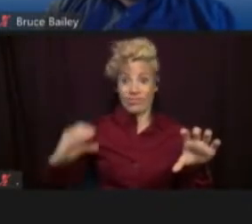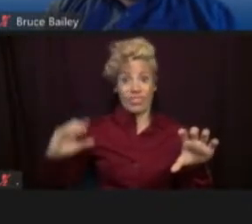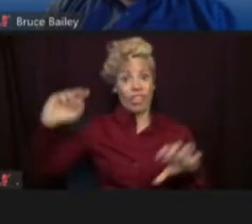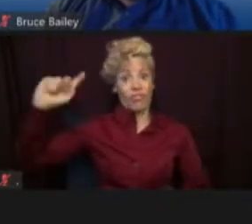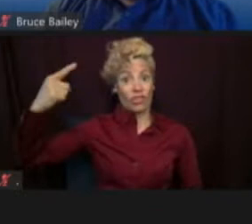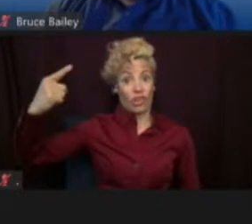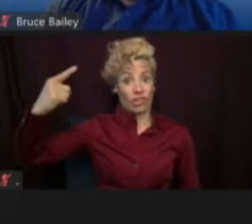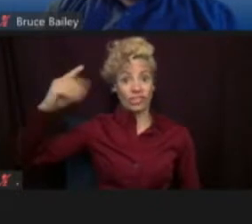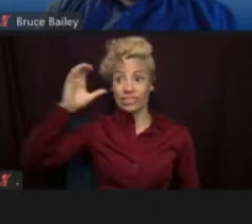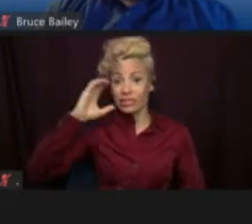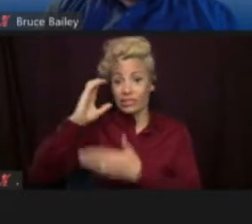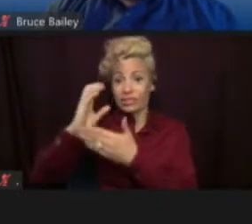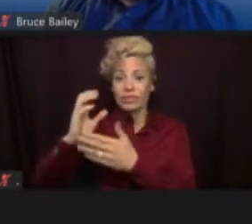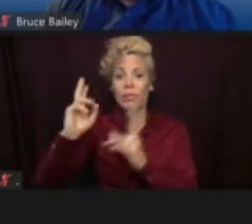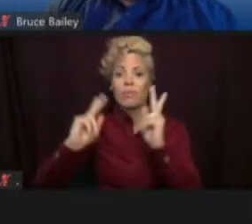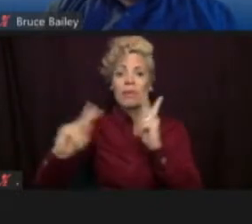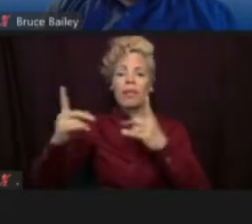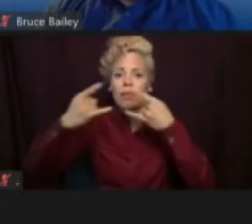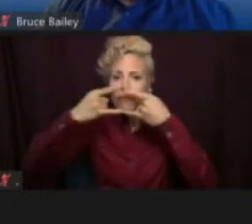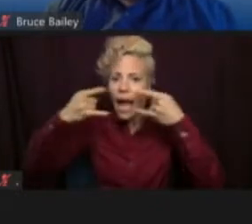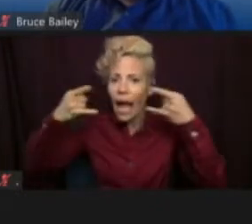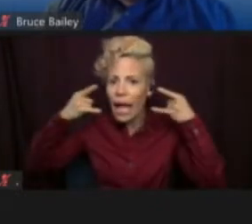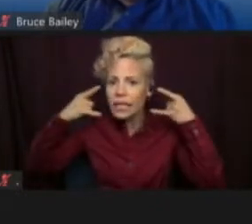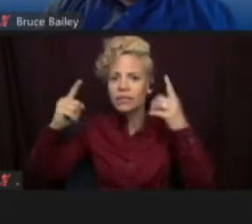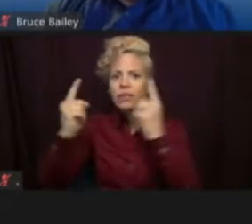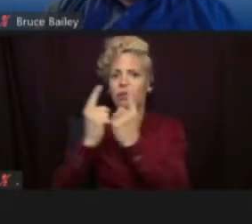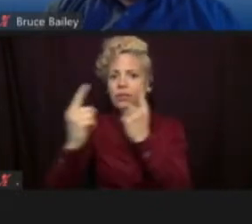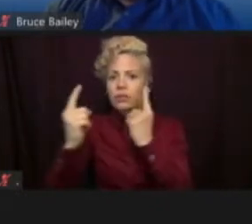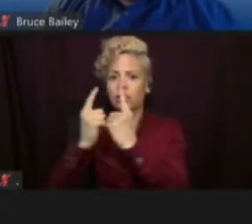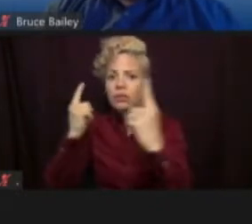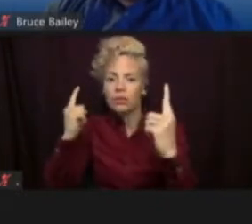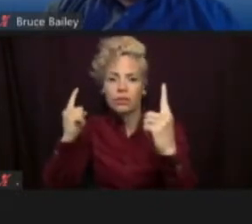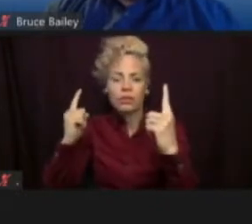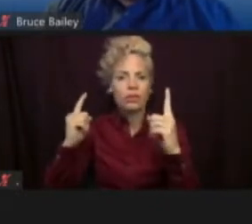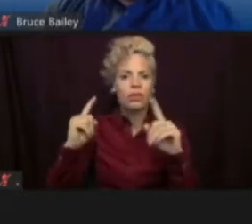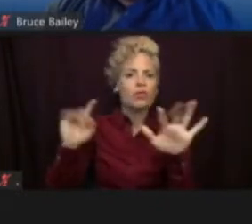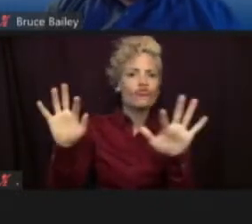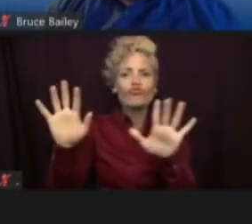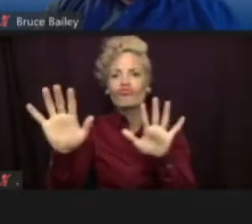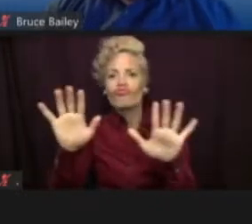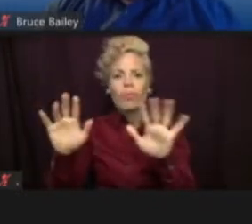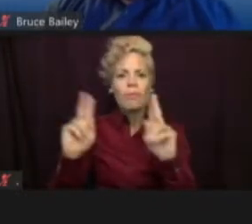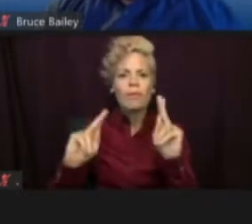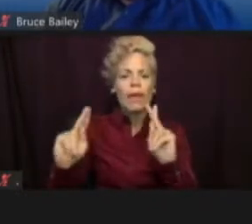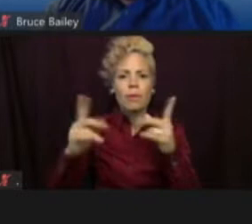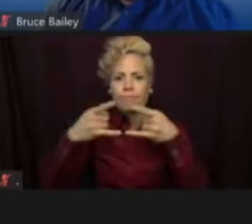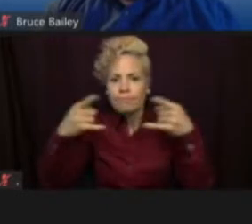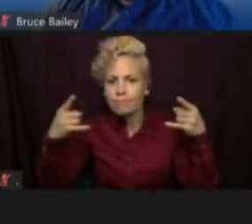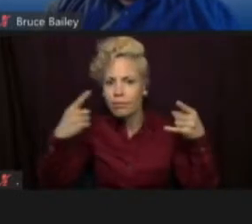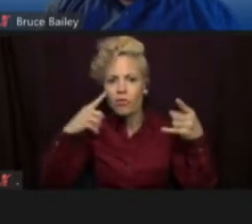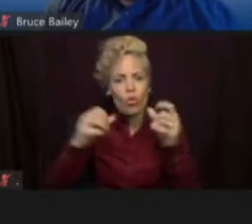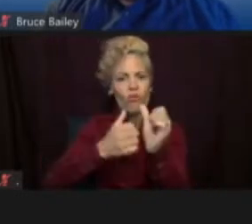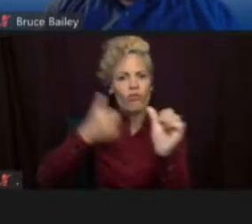a crowd of people who are socially distanced, apart from each other wearing face masks to avoid transmission of the virus.